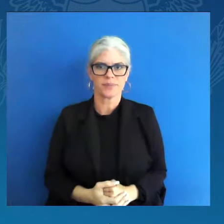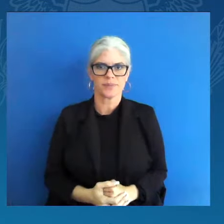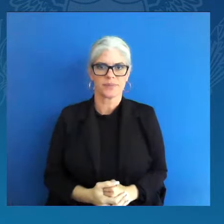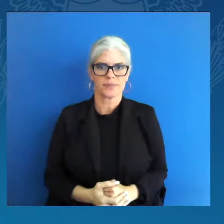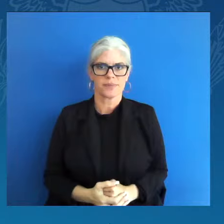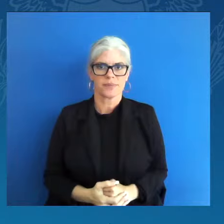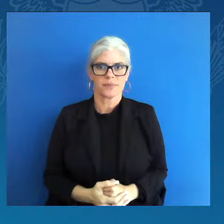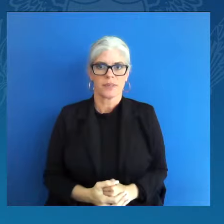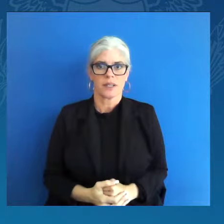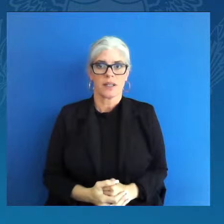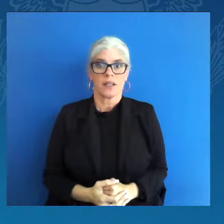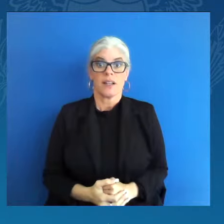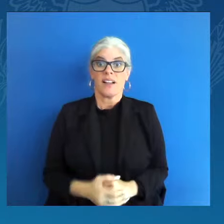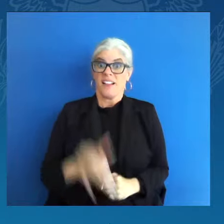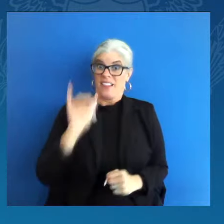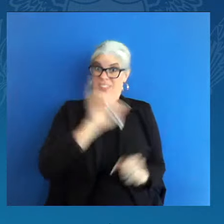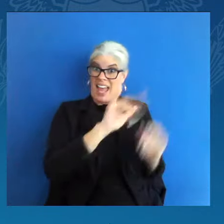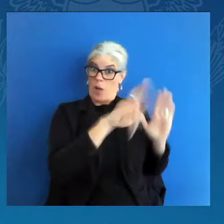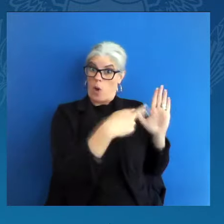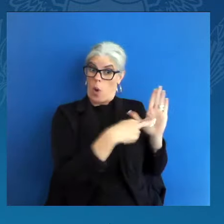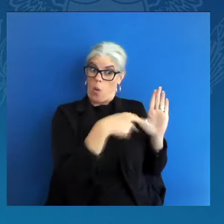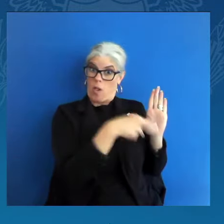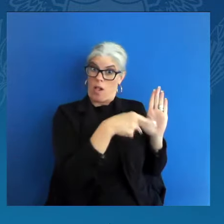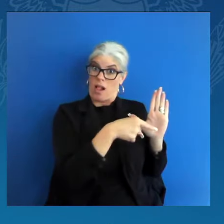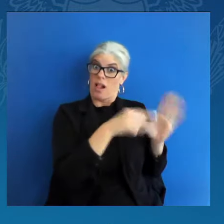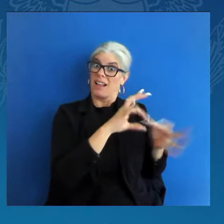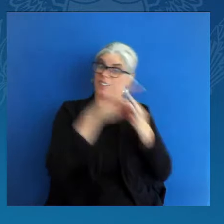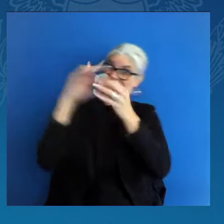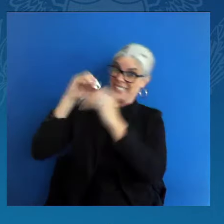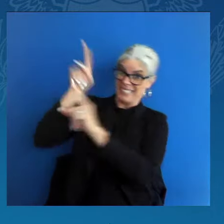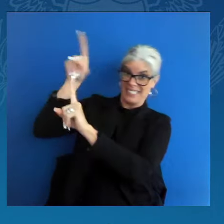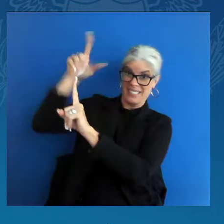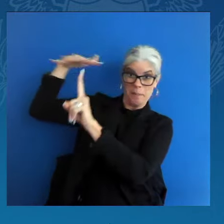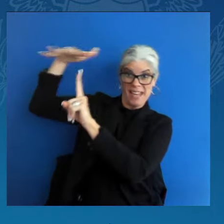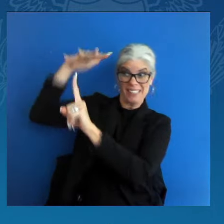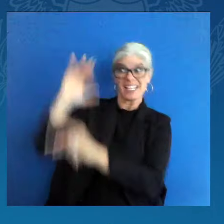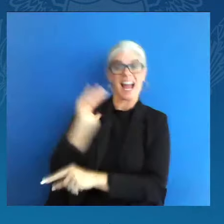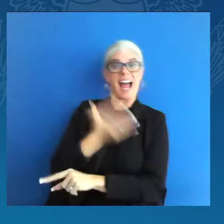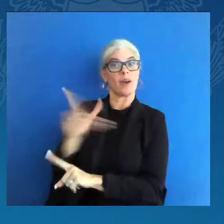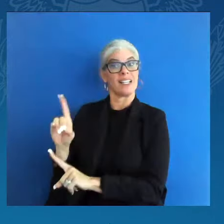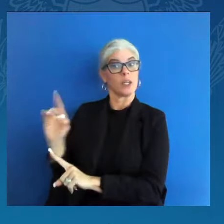a prime example of space technology transforming not just military operations,